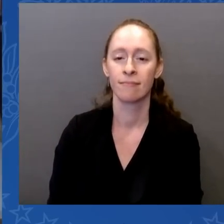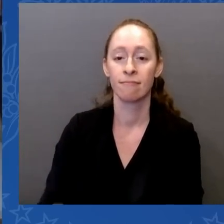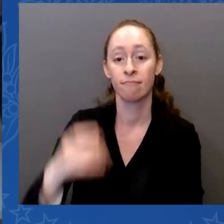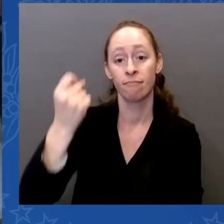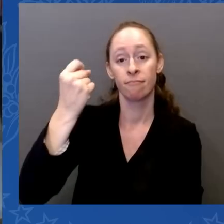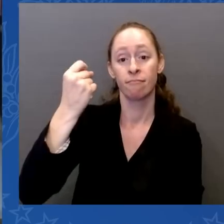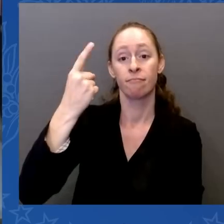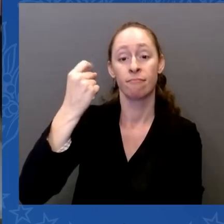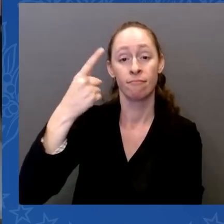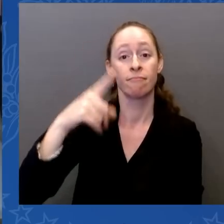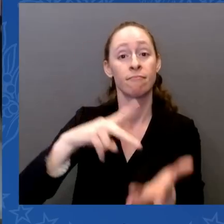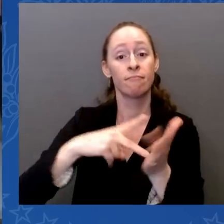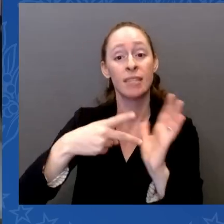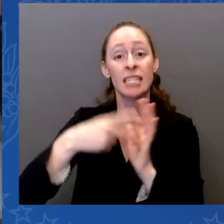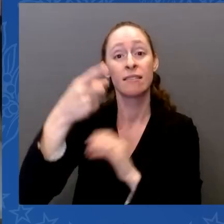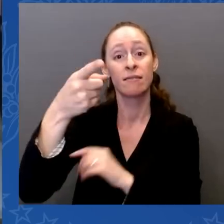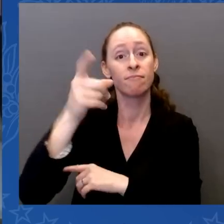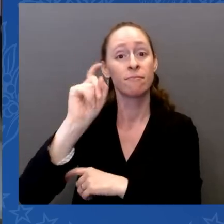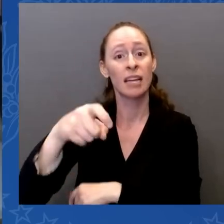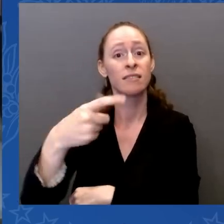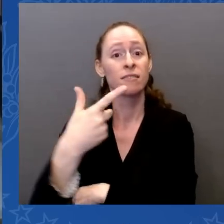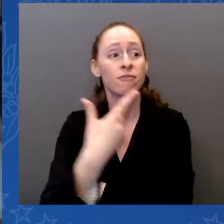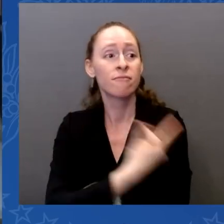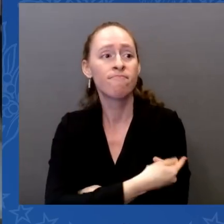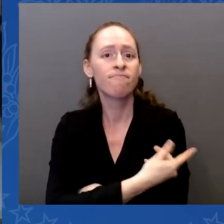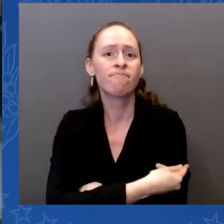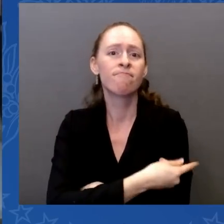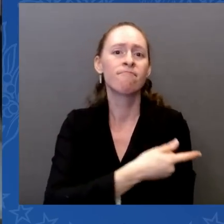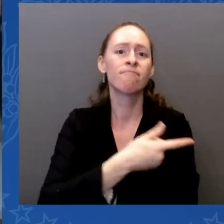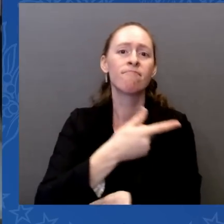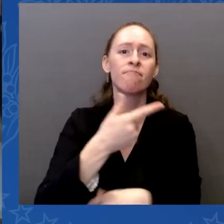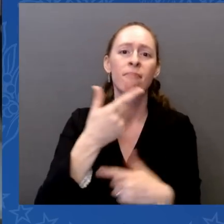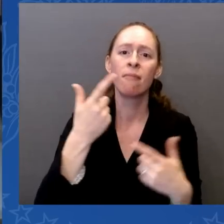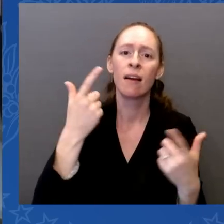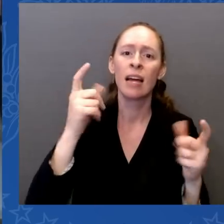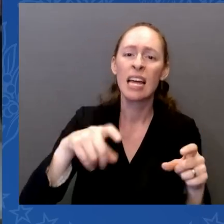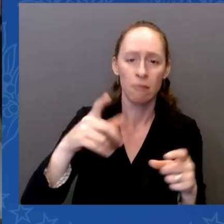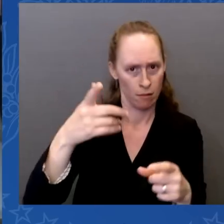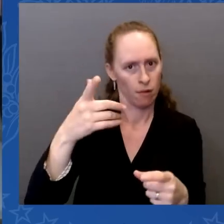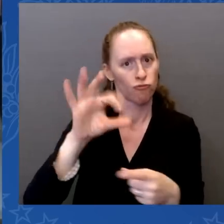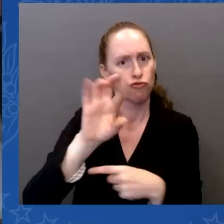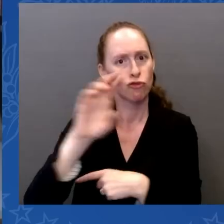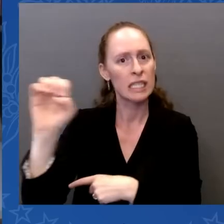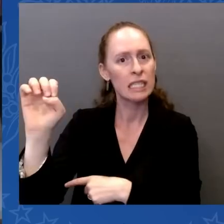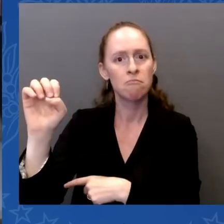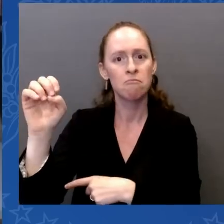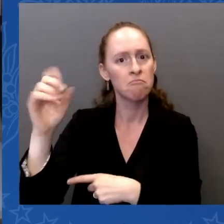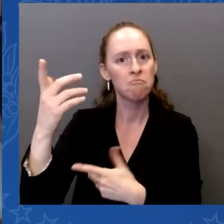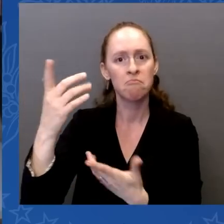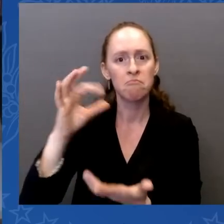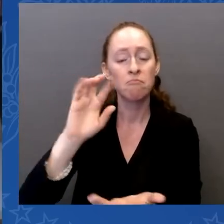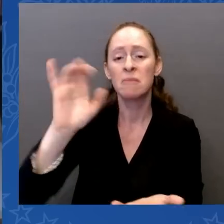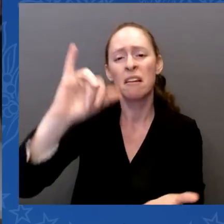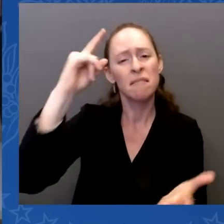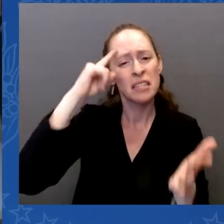and bringing them way down. But guess what? If you need a vaccine, like shingles -- last year, more than 2 million seniors got that vaccine;